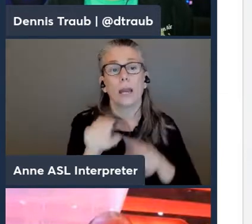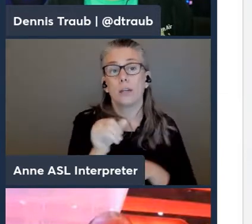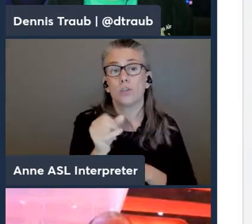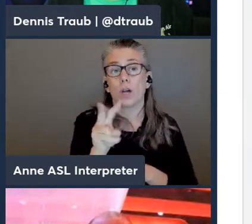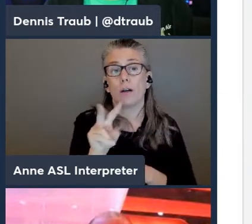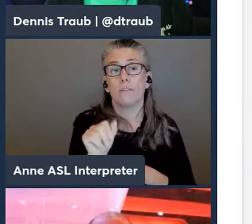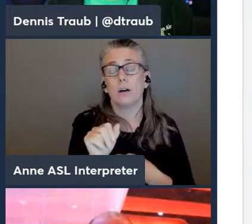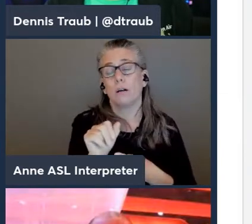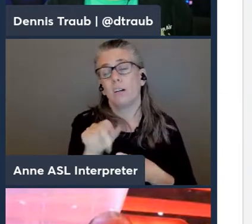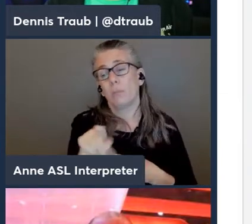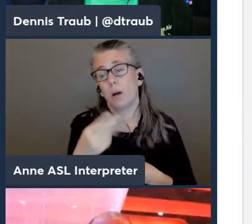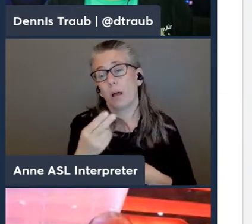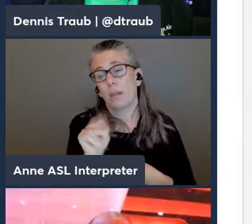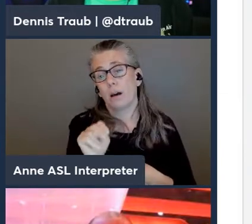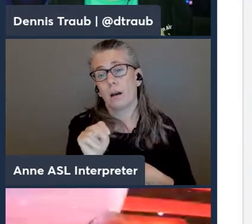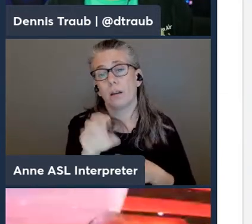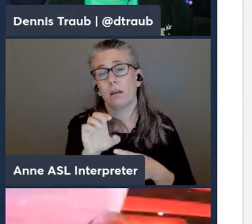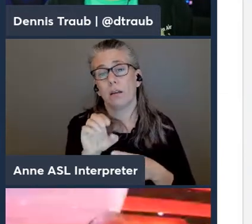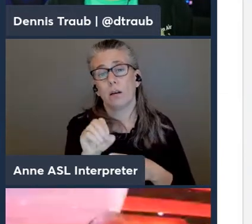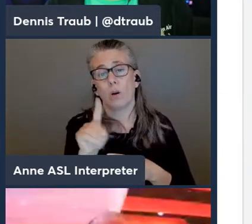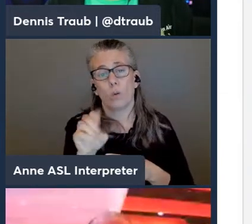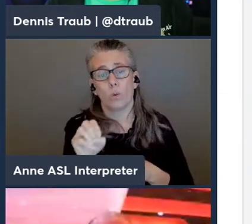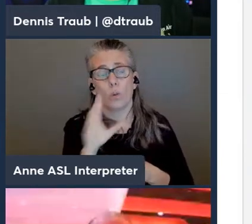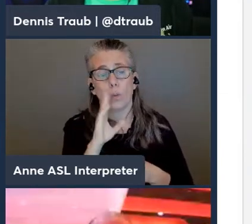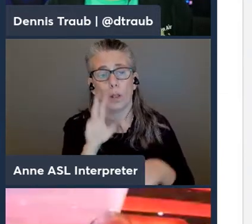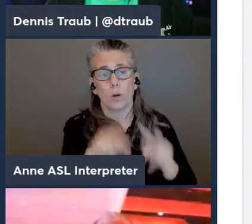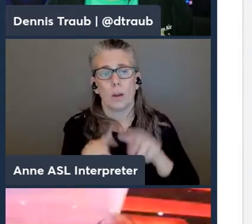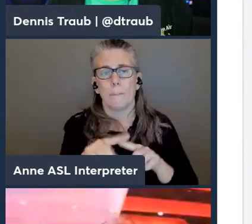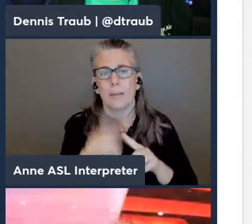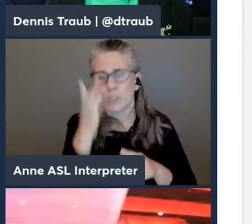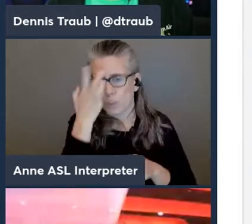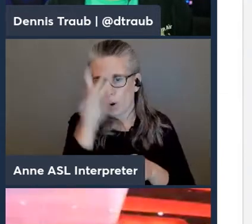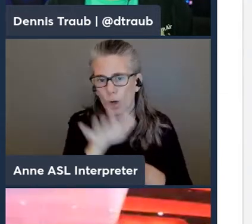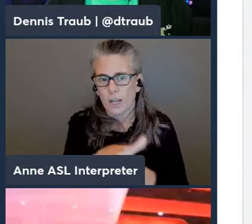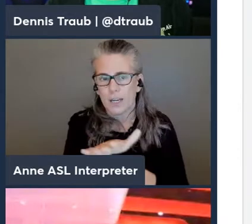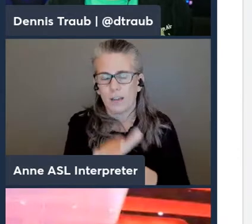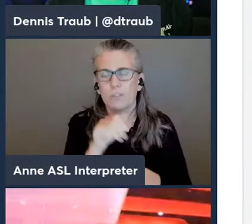it just skips that, I guess, right? It's smart enough to not look at non Java and Python code.